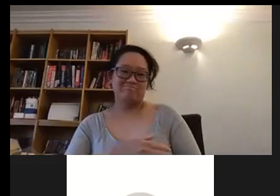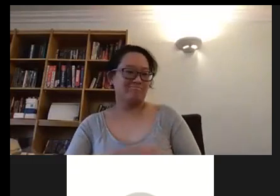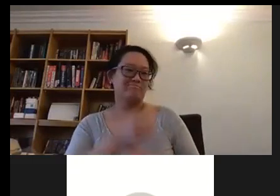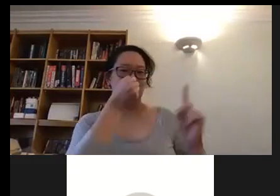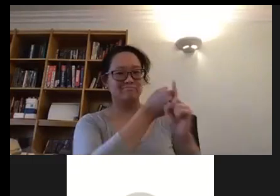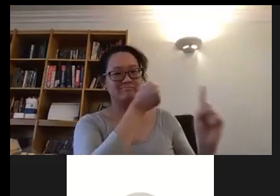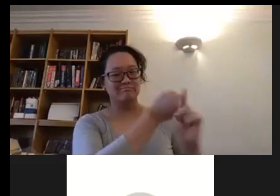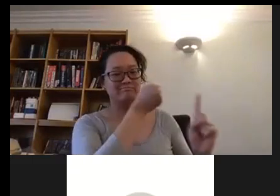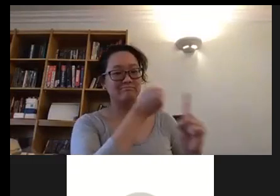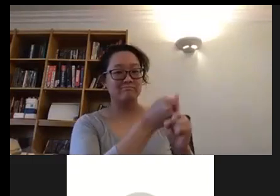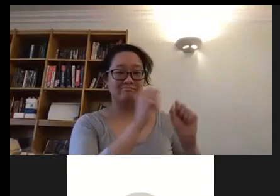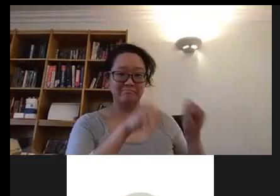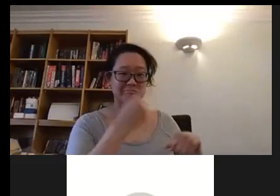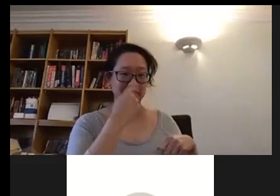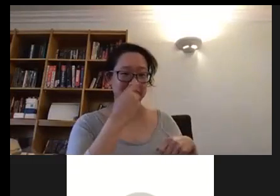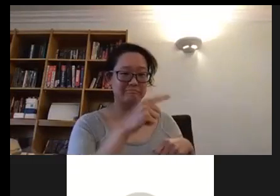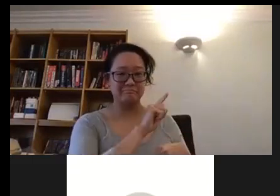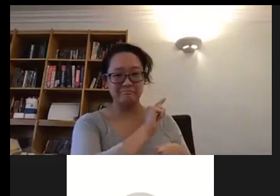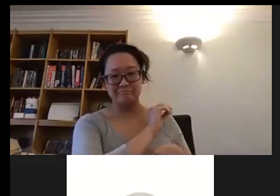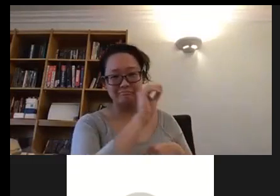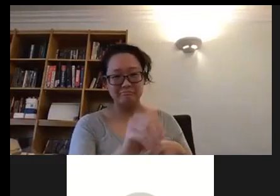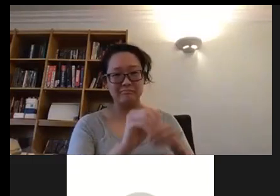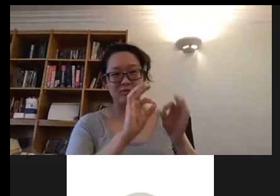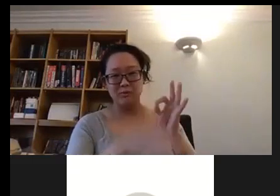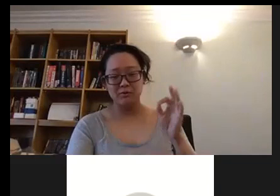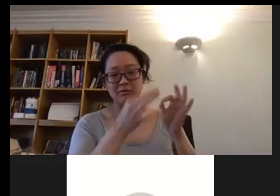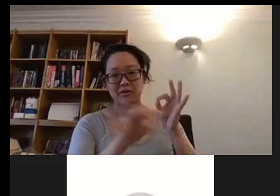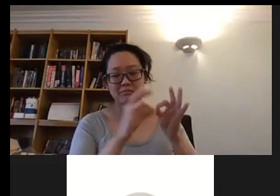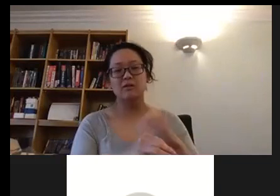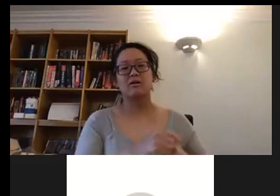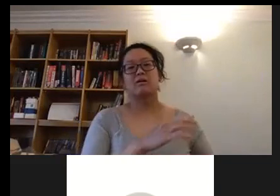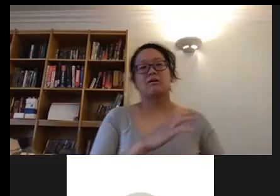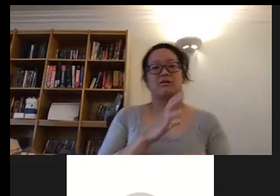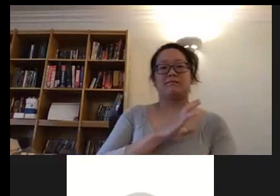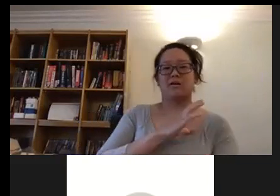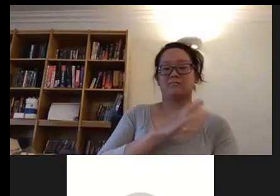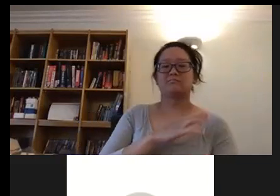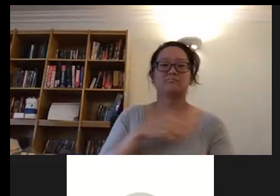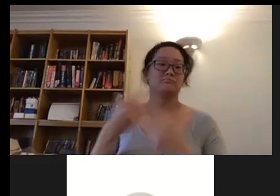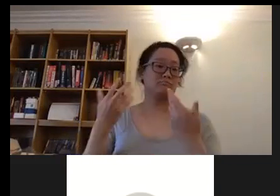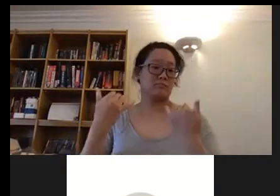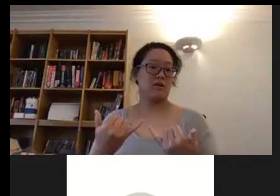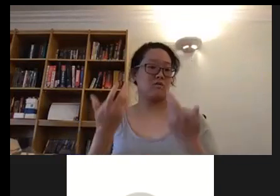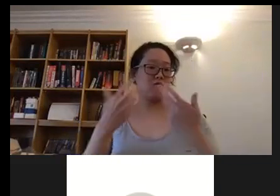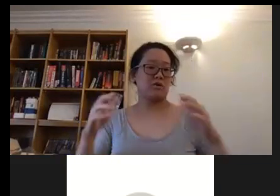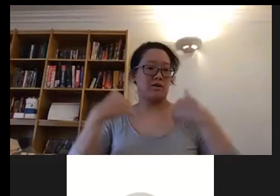So I look at what's going on with them and I see similar problems, the absence of interpreters.